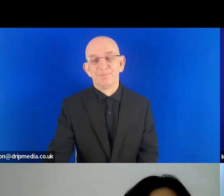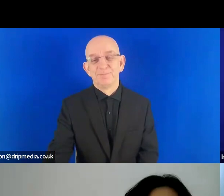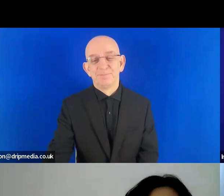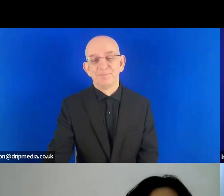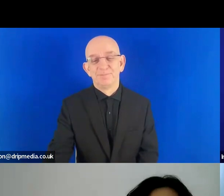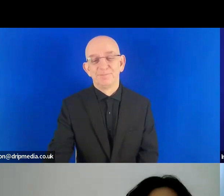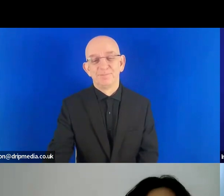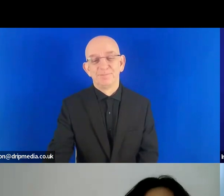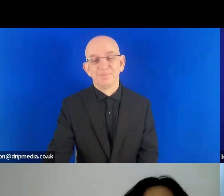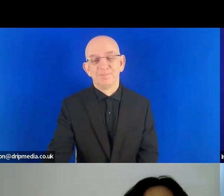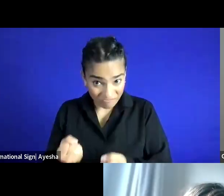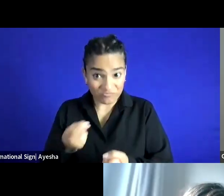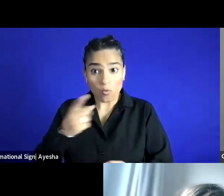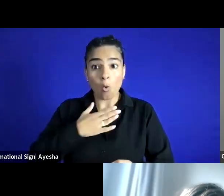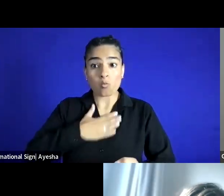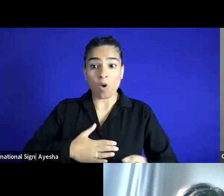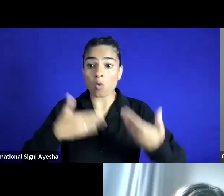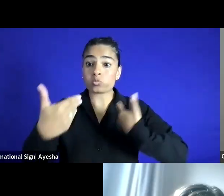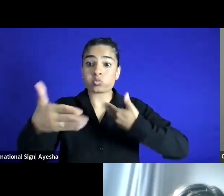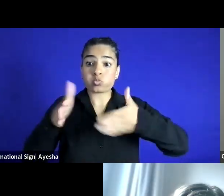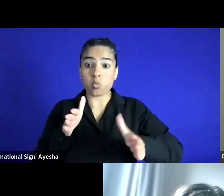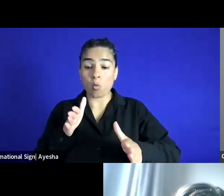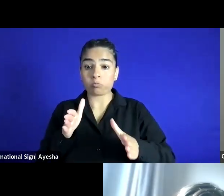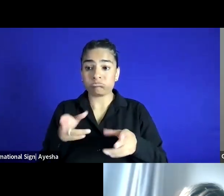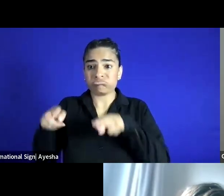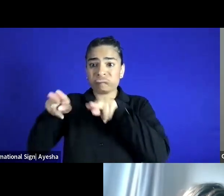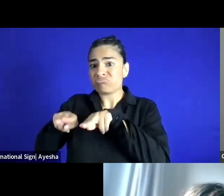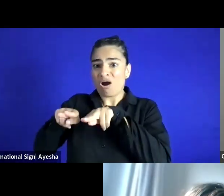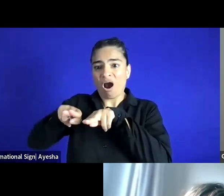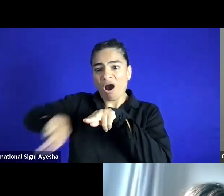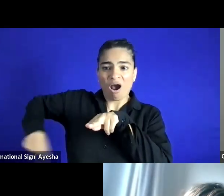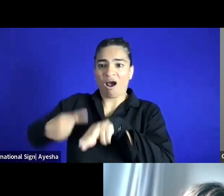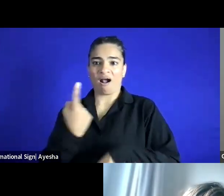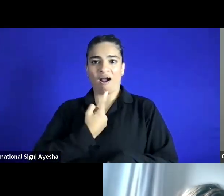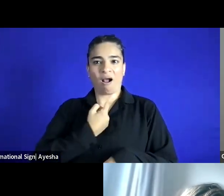But in terms of what we are able to offer, that does entail, sharing rooms.